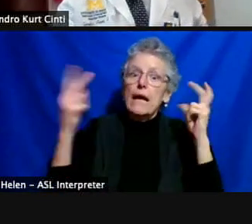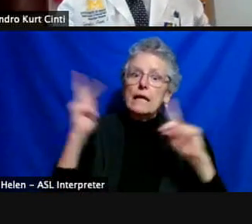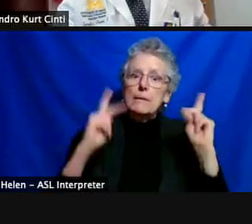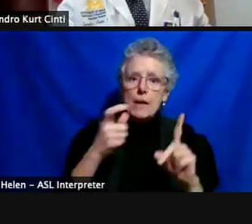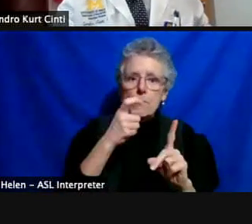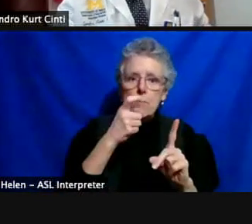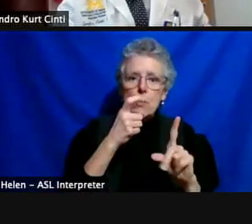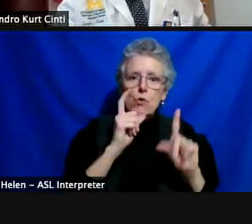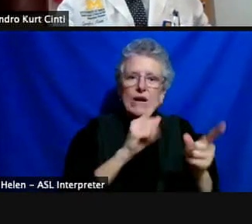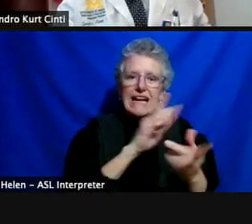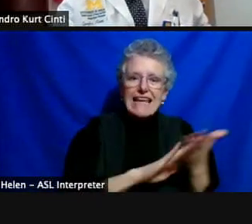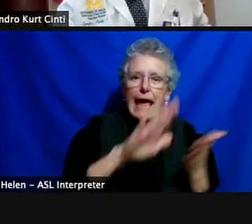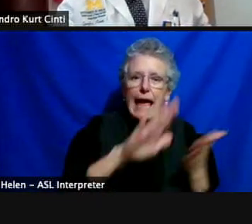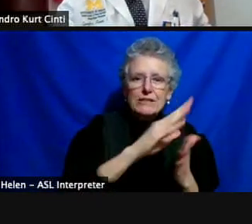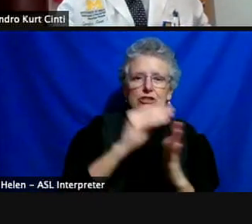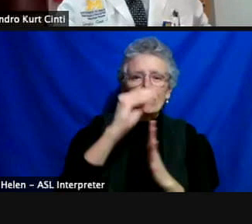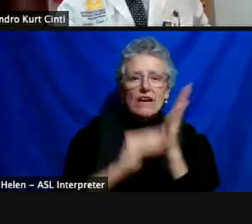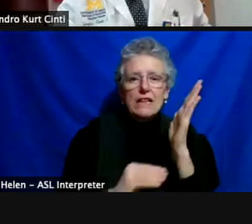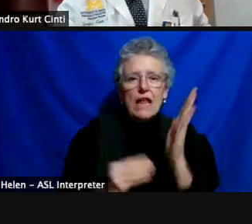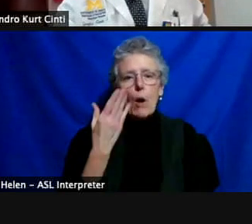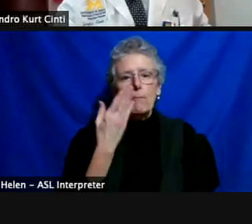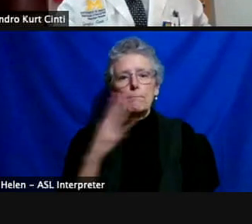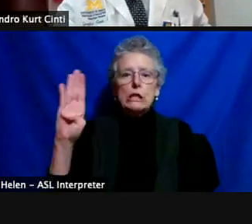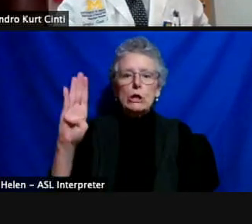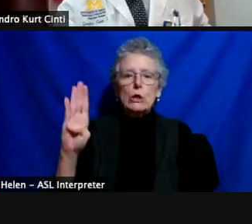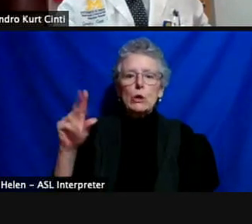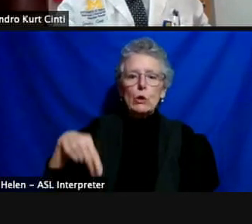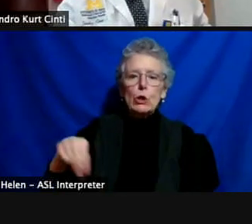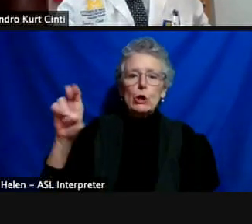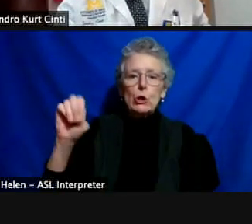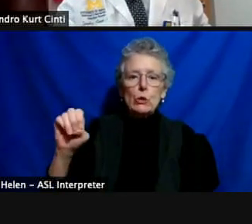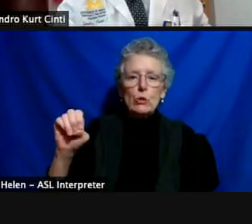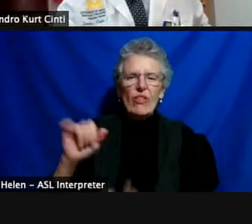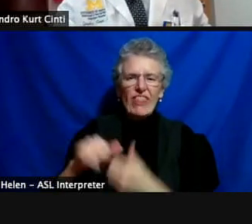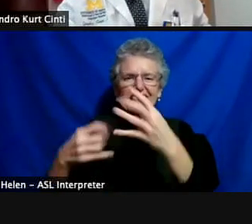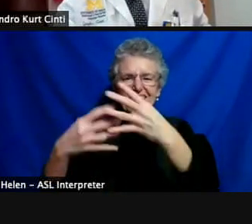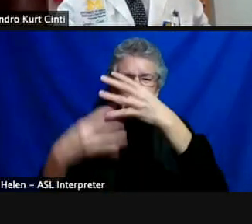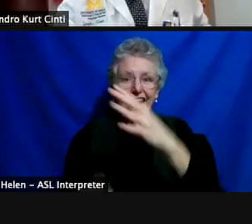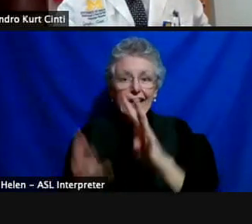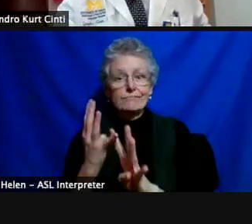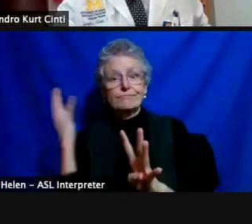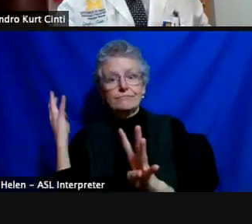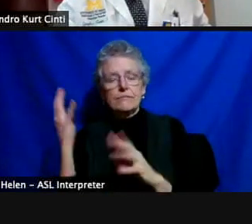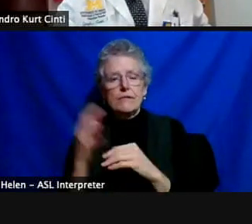That would be something that people can do now. Yep, so get in line. And just a word on the portals, a little bit unrelated to this,